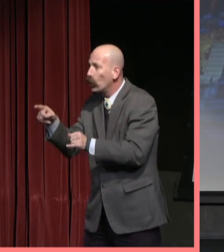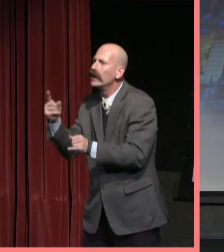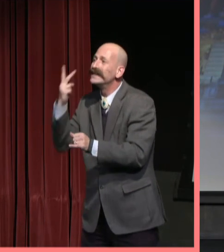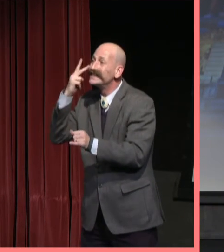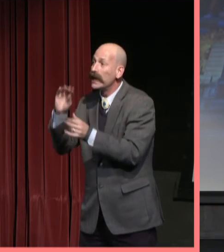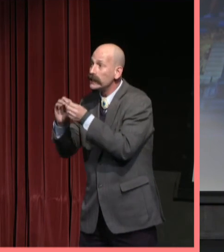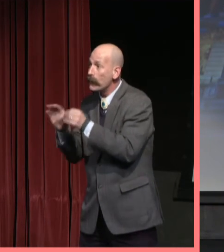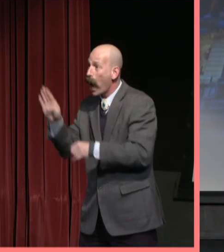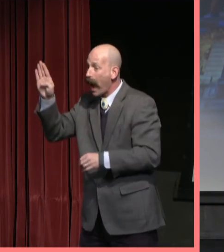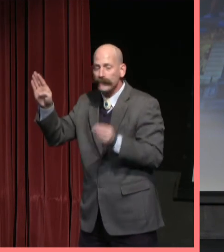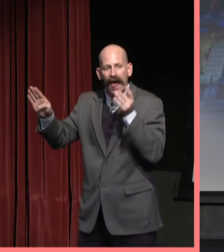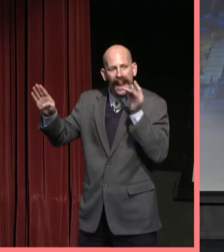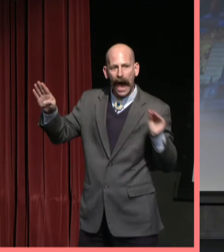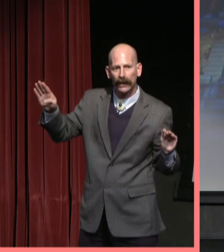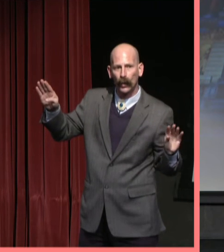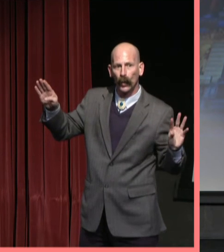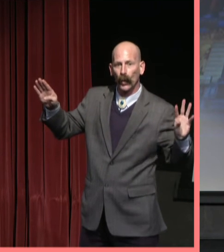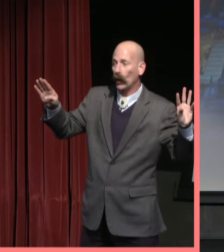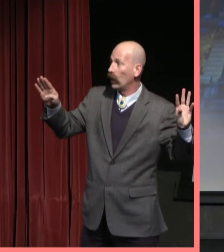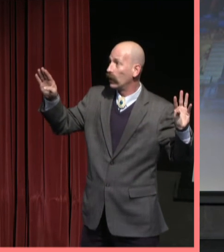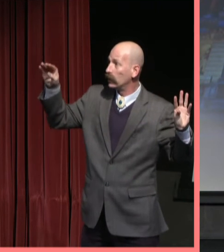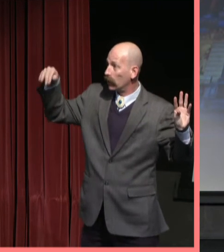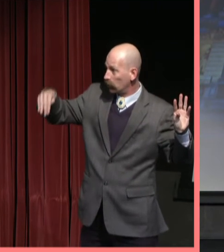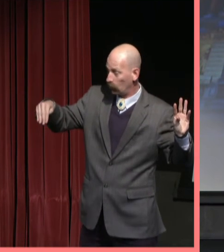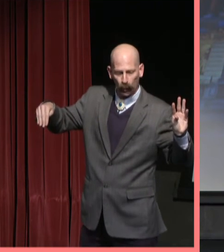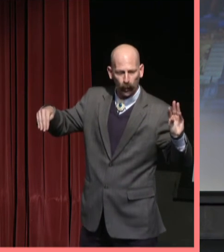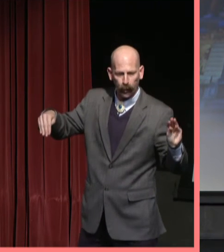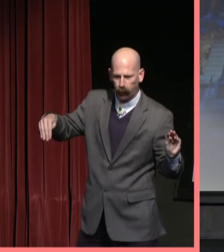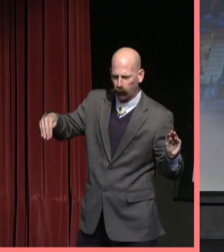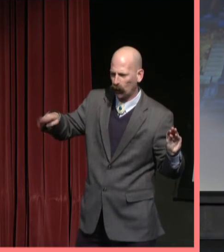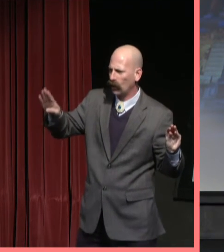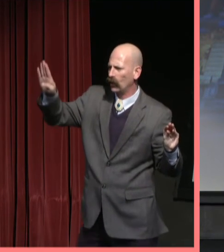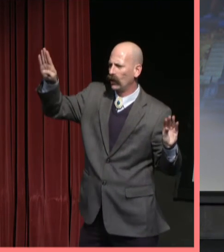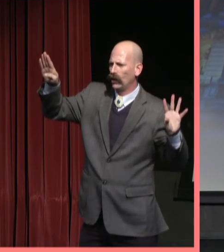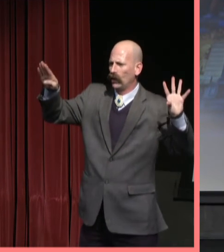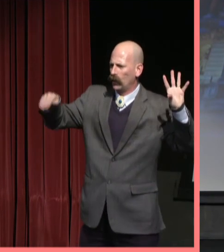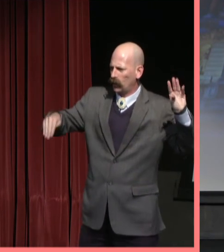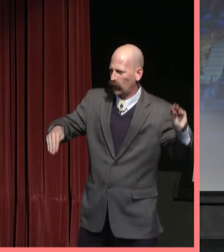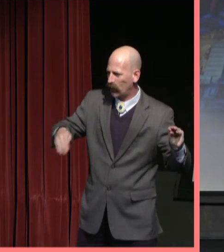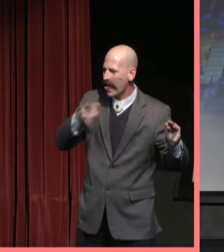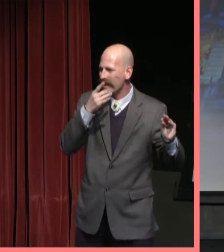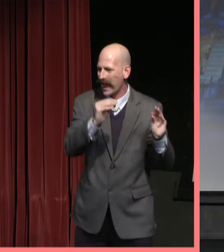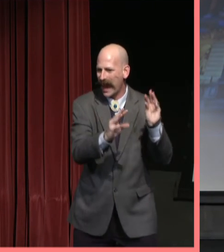but it's an example of just telling the public about our work in a way that's sort of interesting to them,